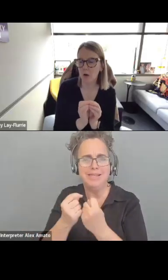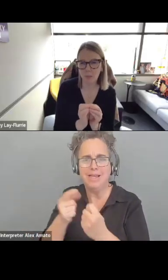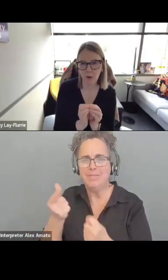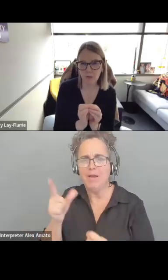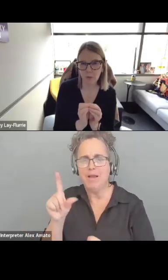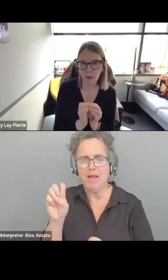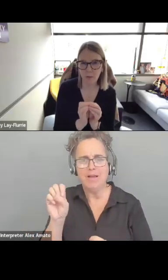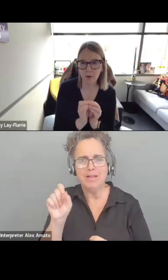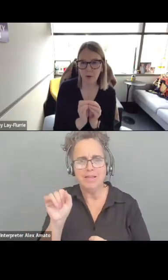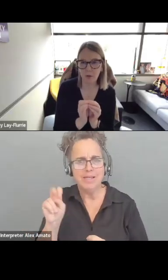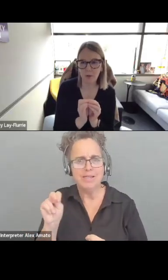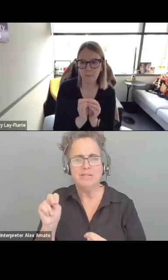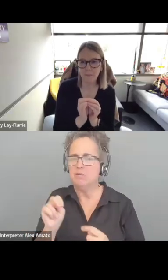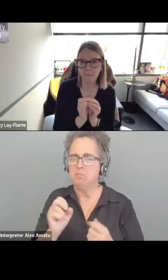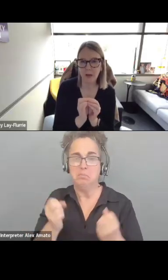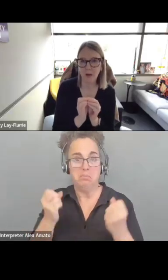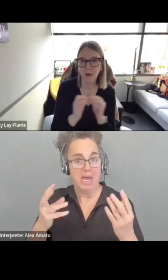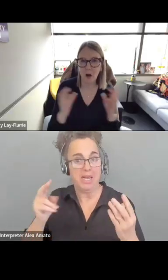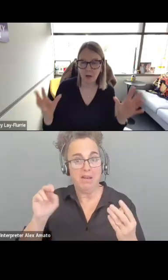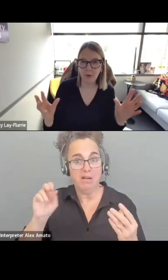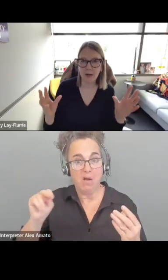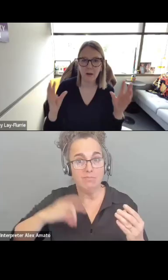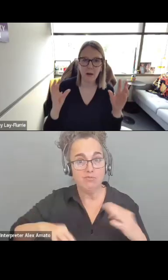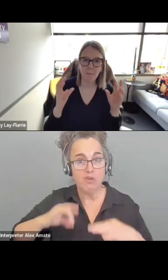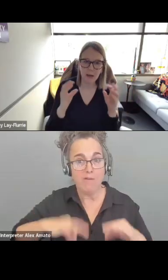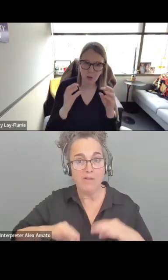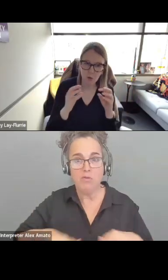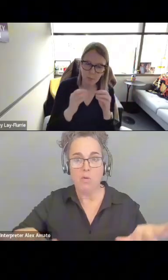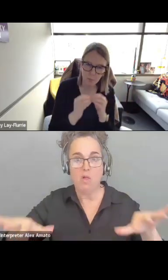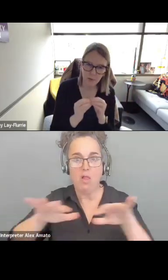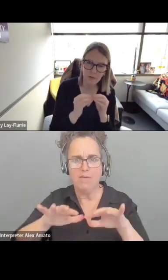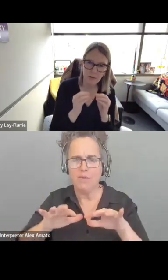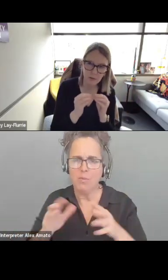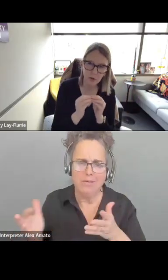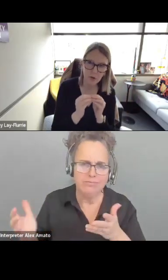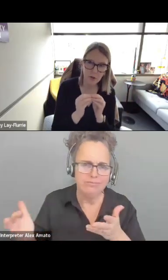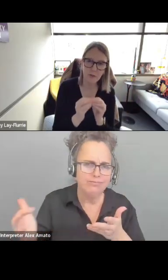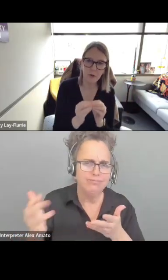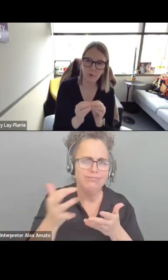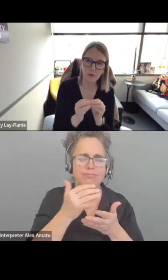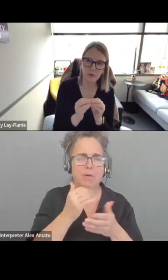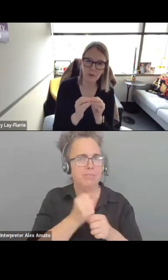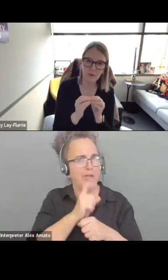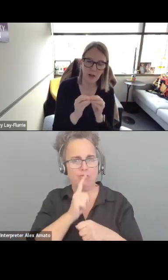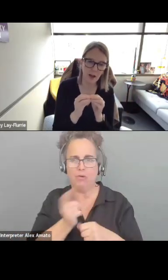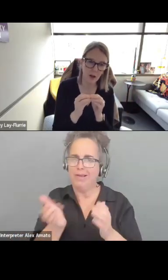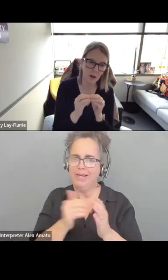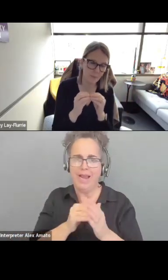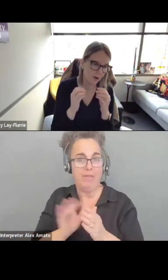and nonprofits around the world, garnering, making sure that privacy and security of those voices,